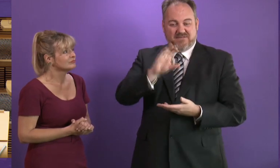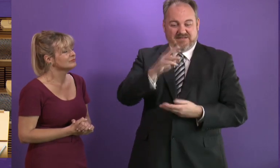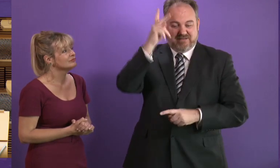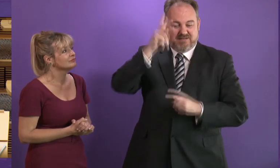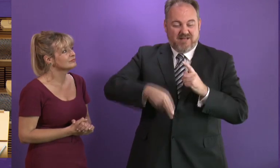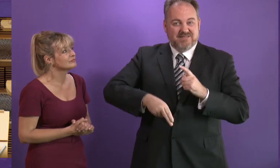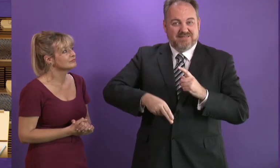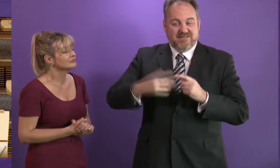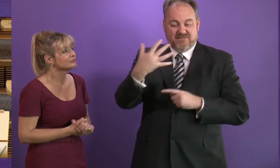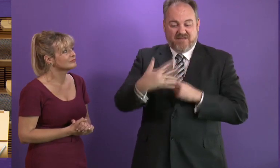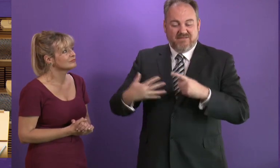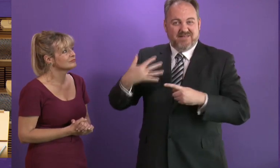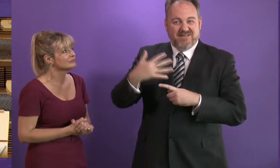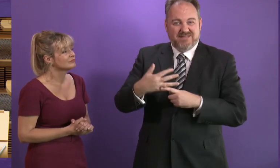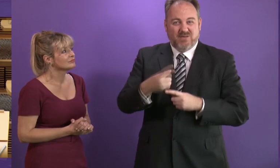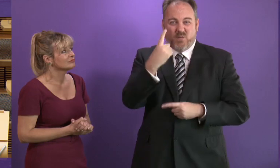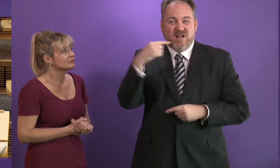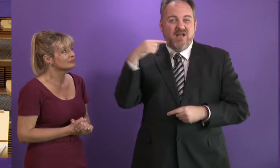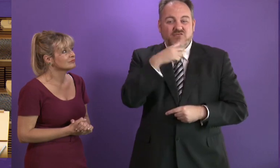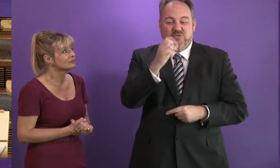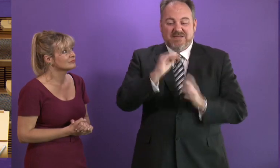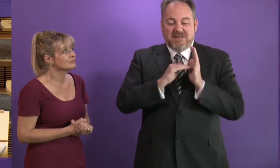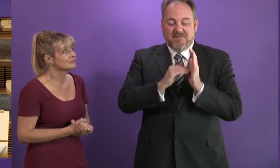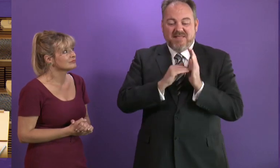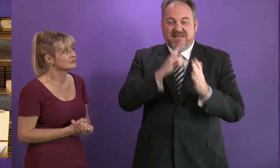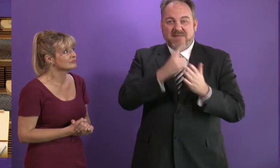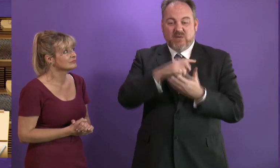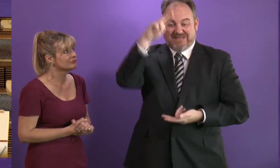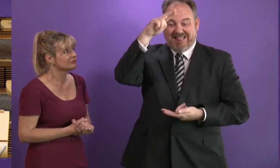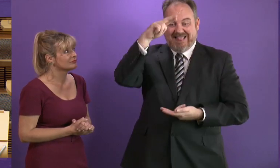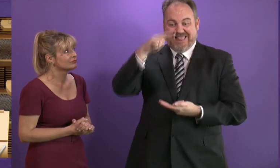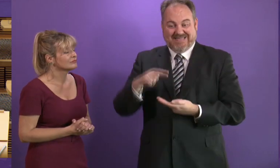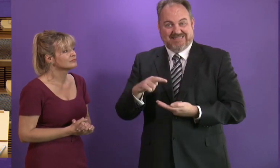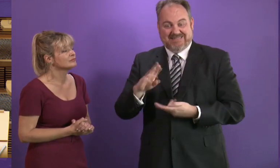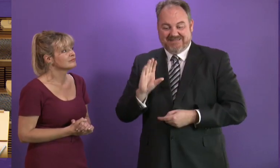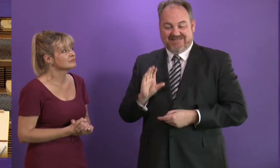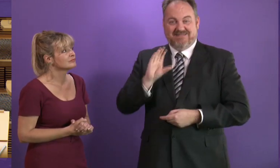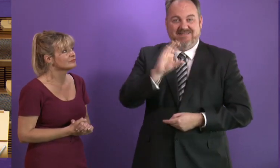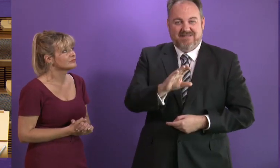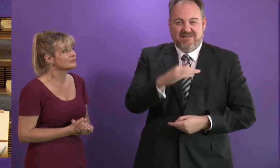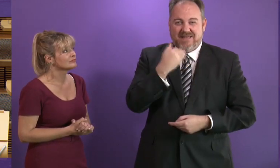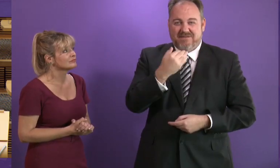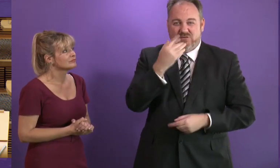£120 million less being invested in Scotland’s universities each year. That is a cut of £700